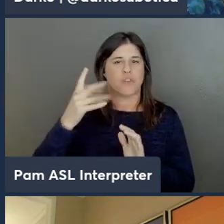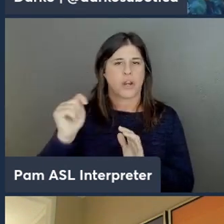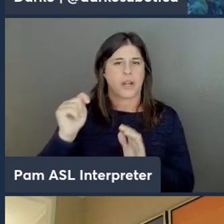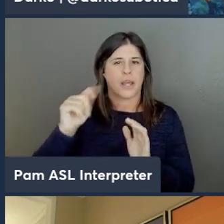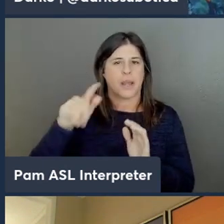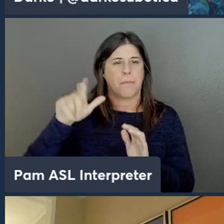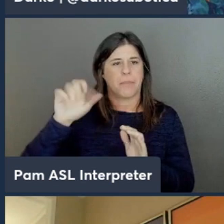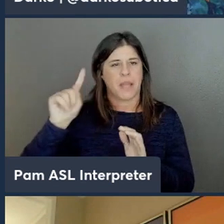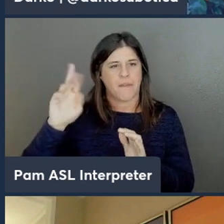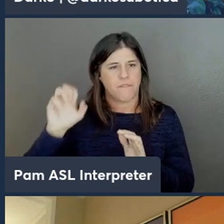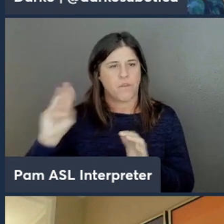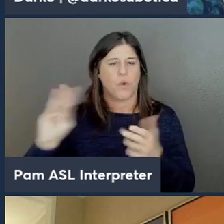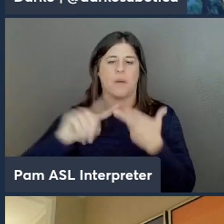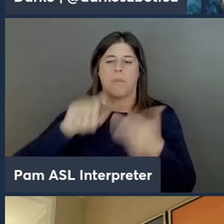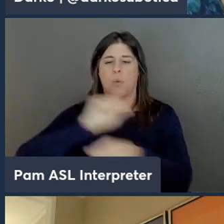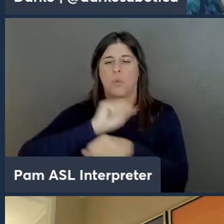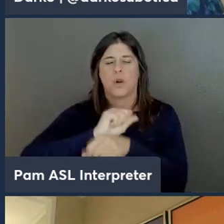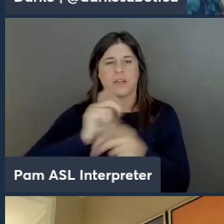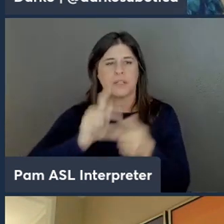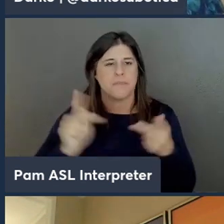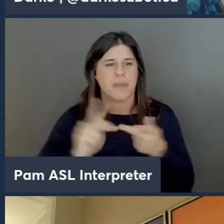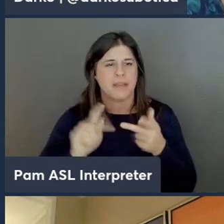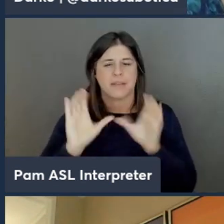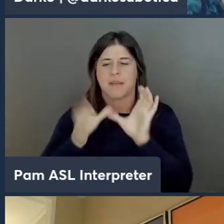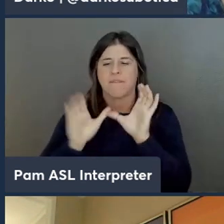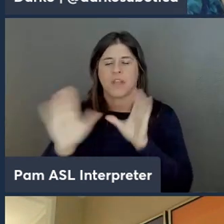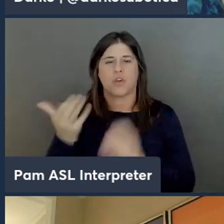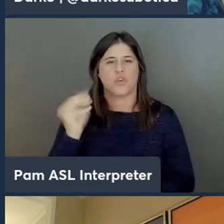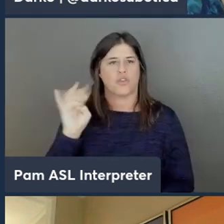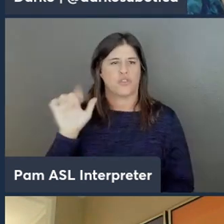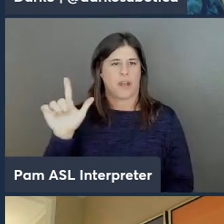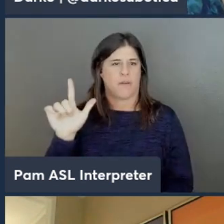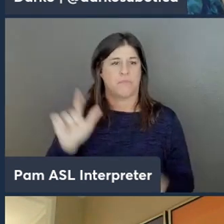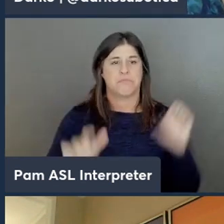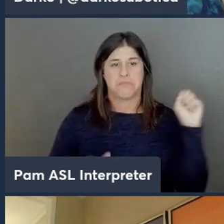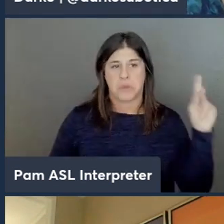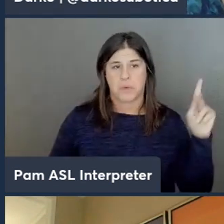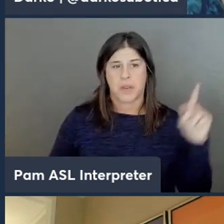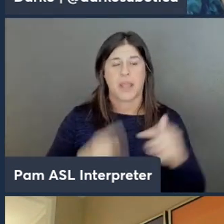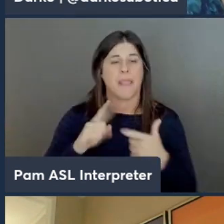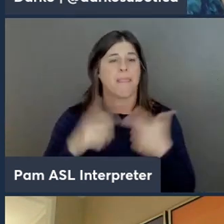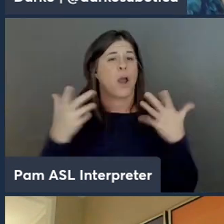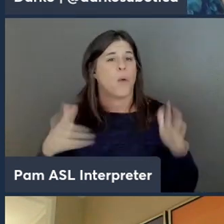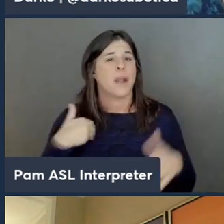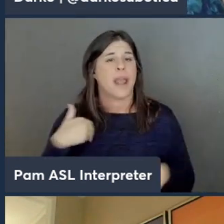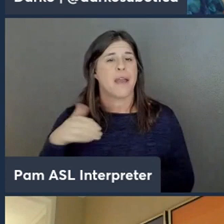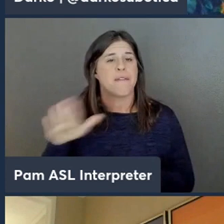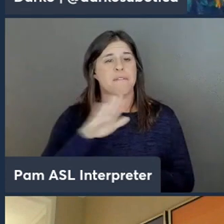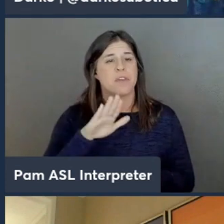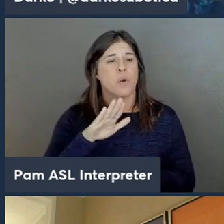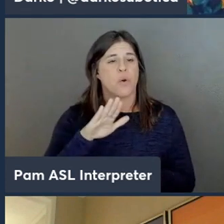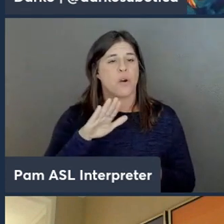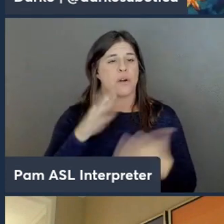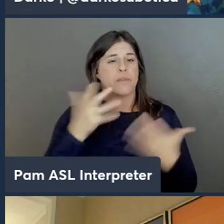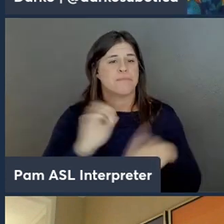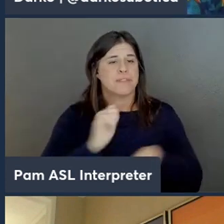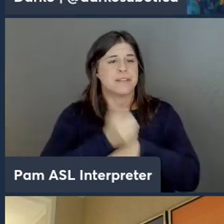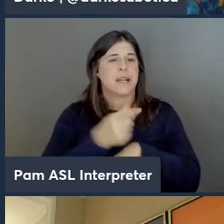and configure your Channel configuration. Okay. And if you already have your configurations built here, this is what you see on the left now.